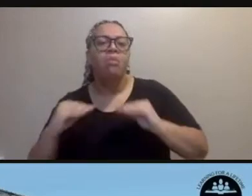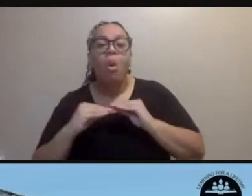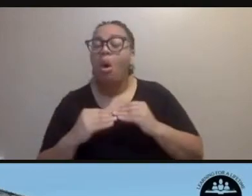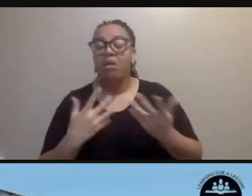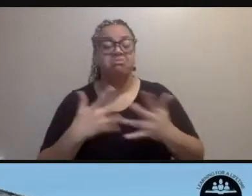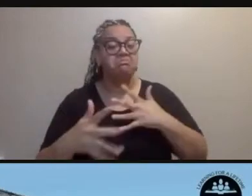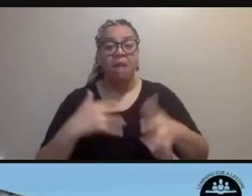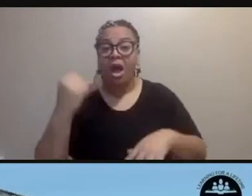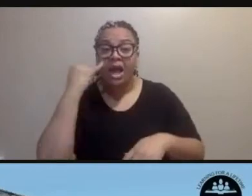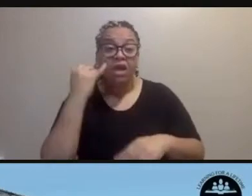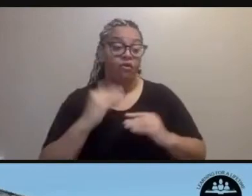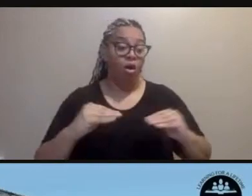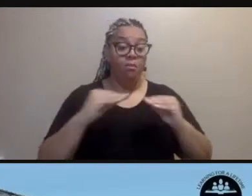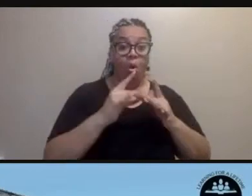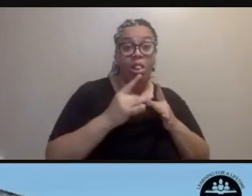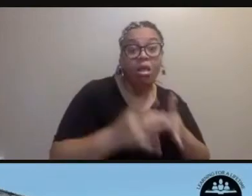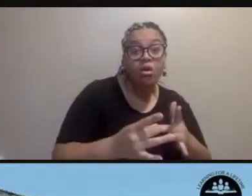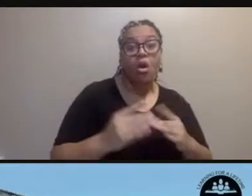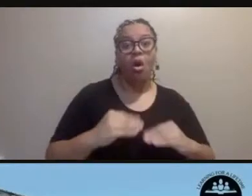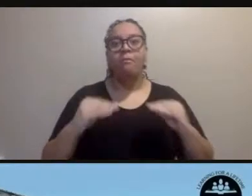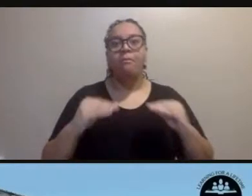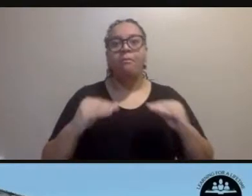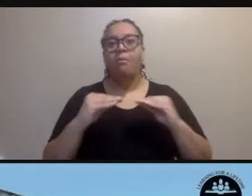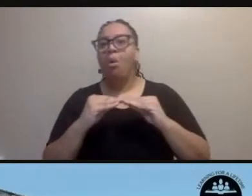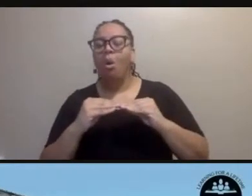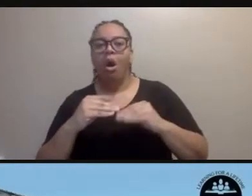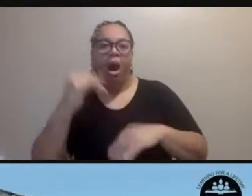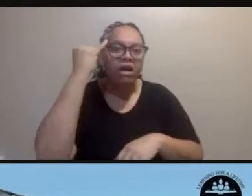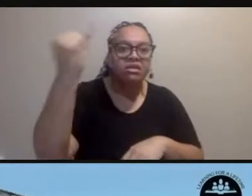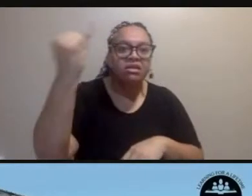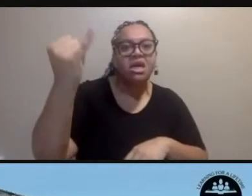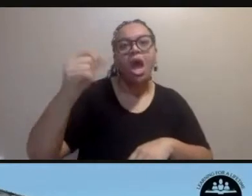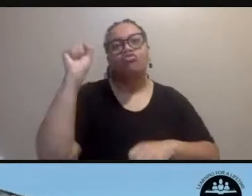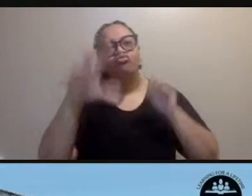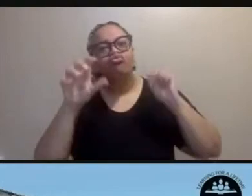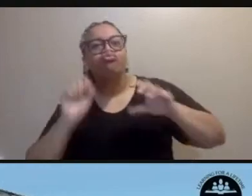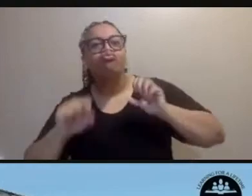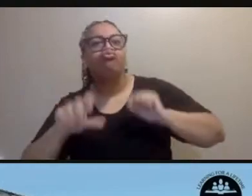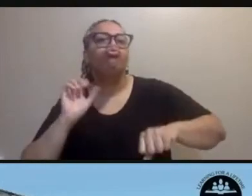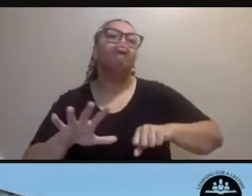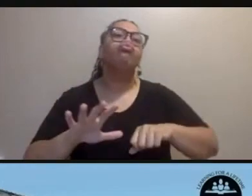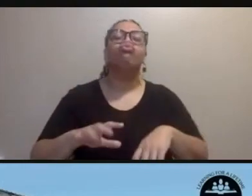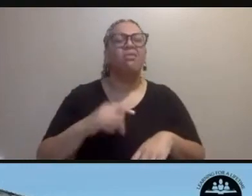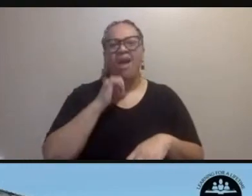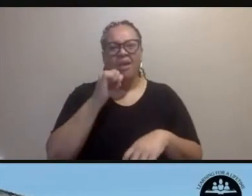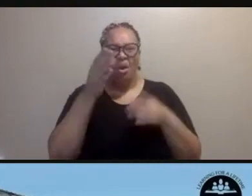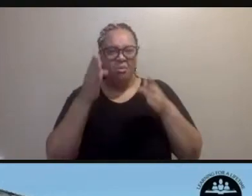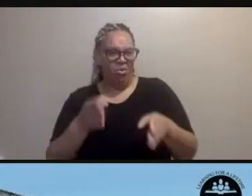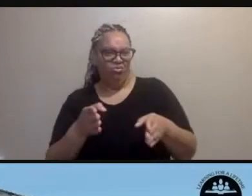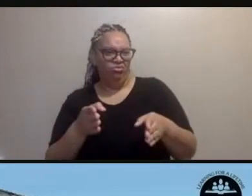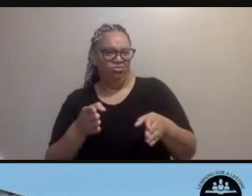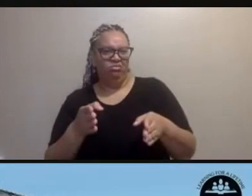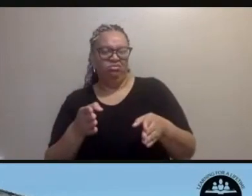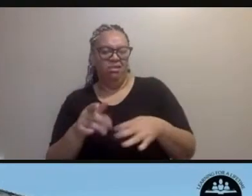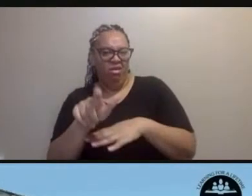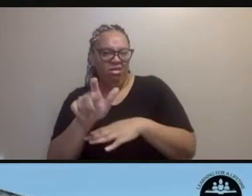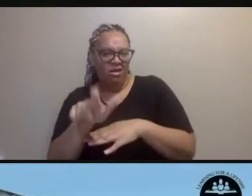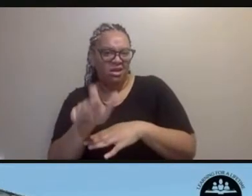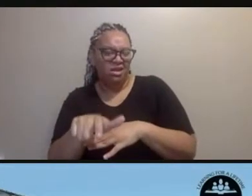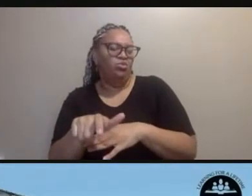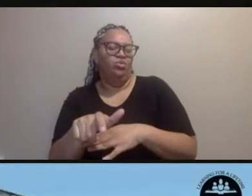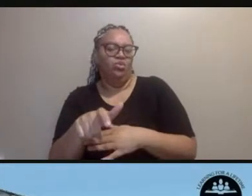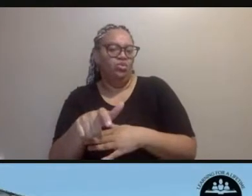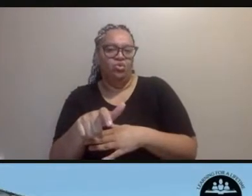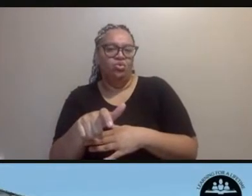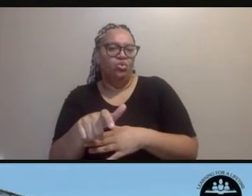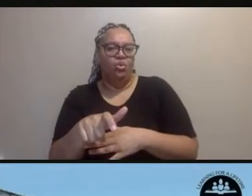GET WHERE I CAN GET PEOPLE LIKE